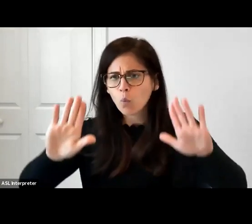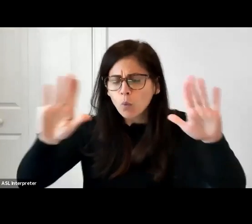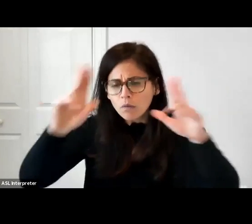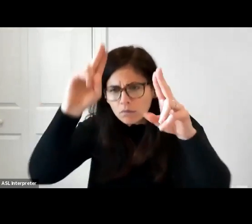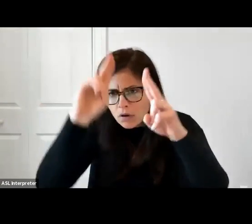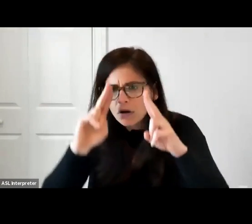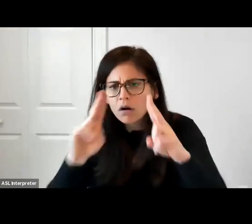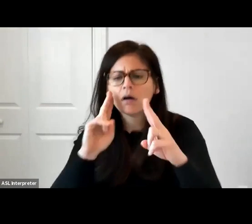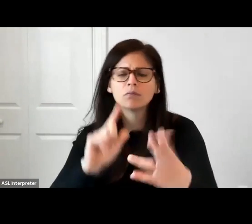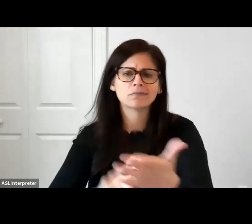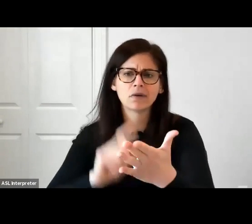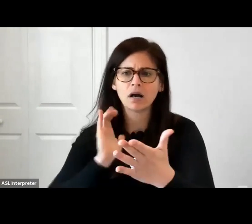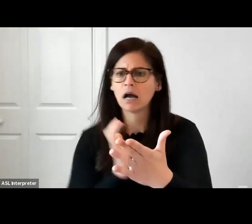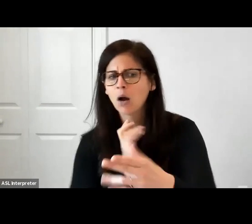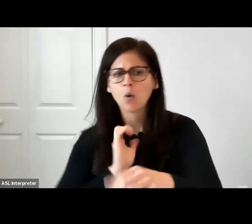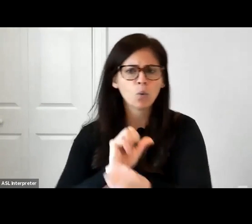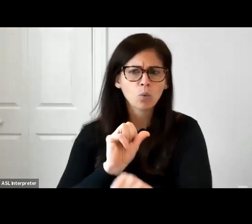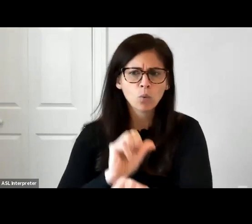of our work and our history in the field.